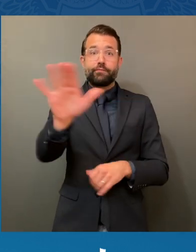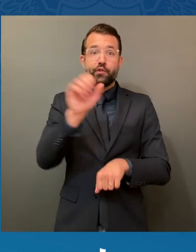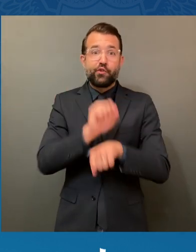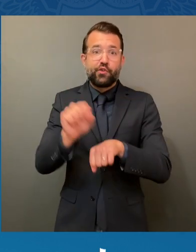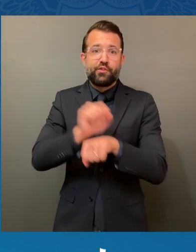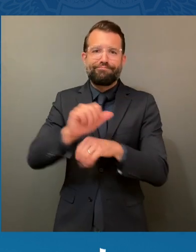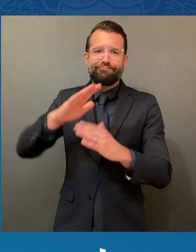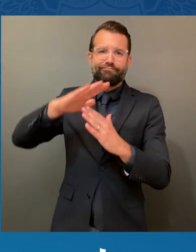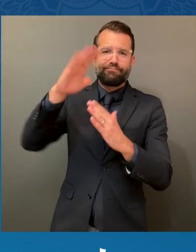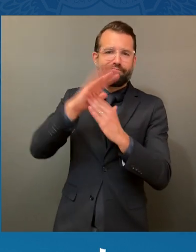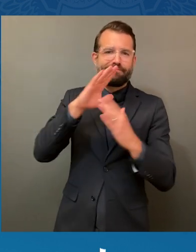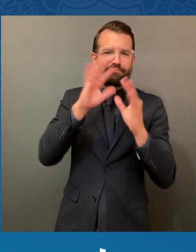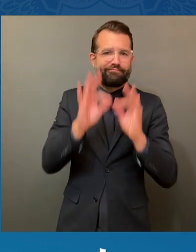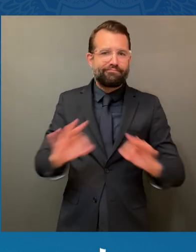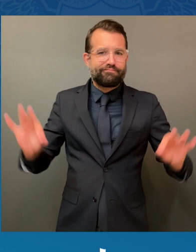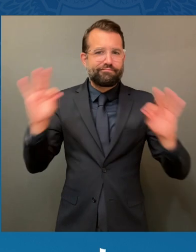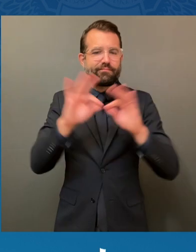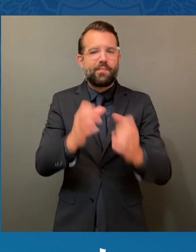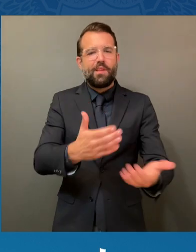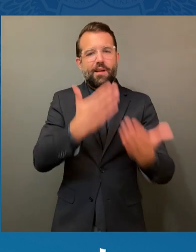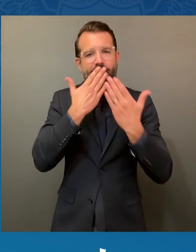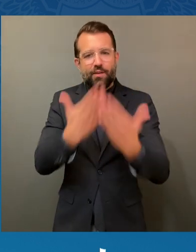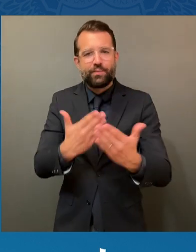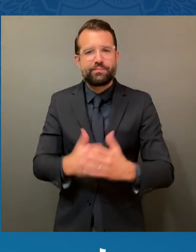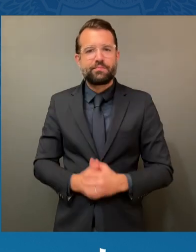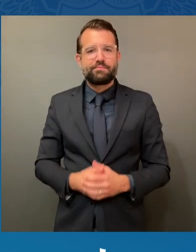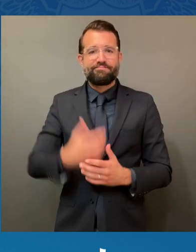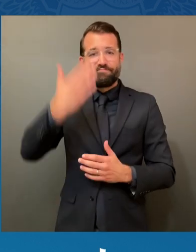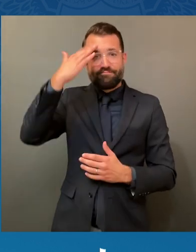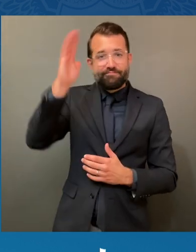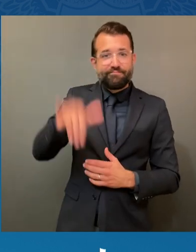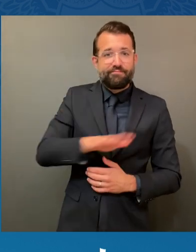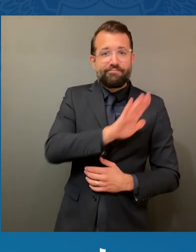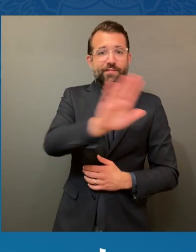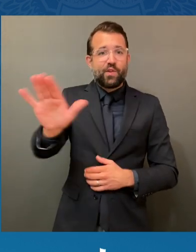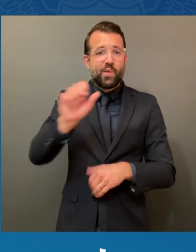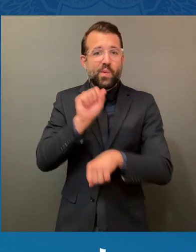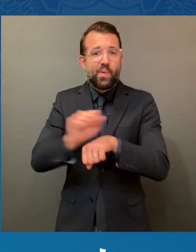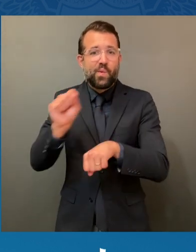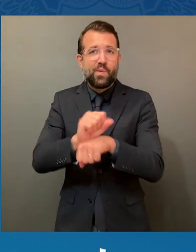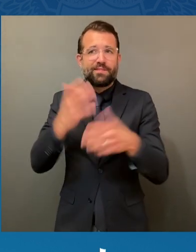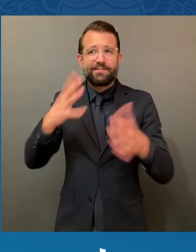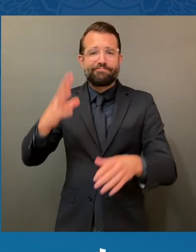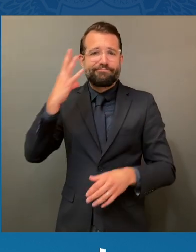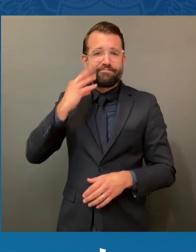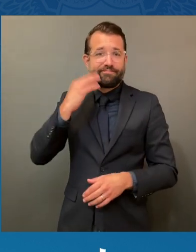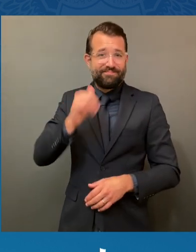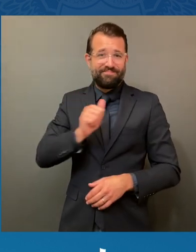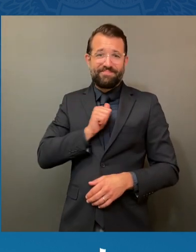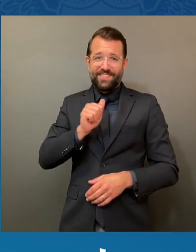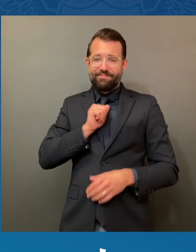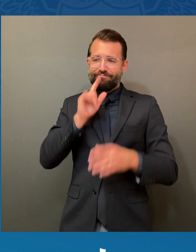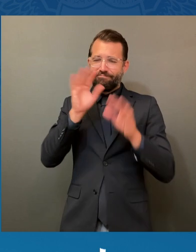because I know firsthand the significance of your work. You, of course, are your state's chief legal officer.